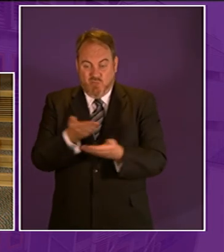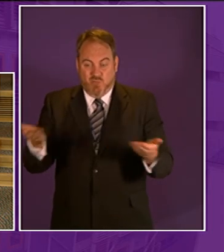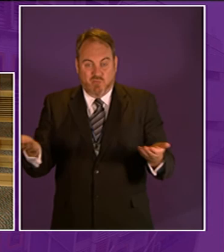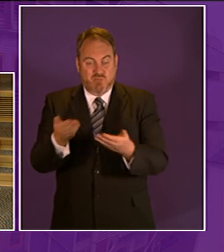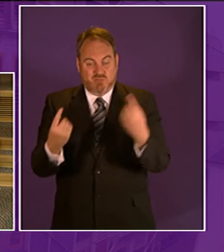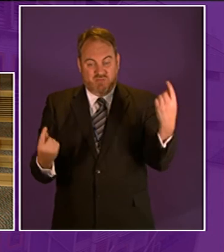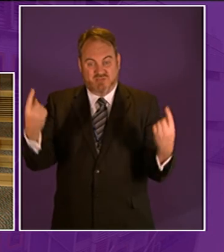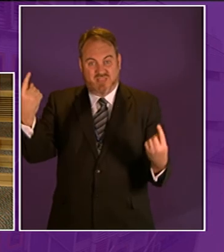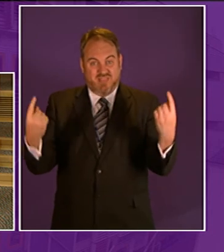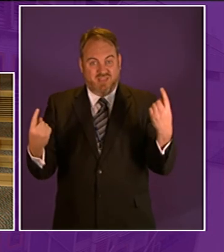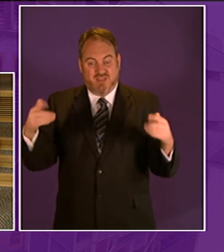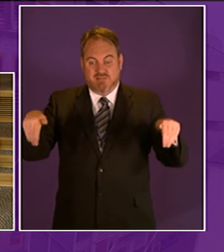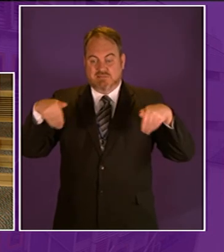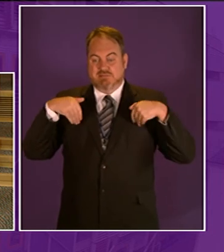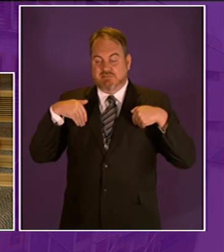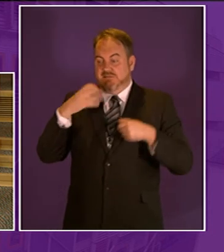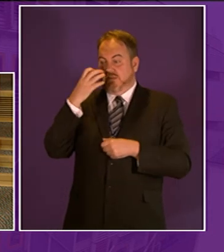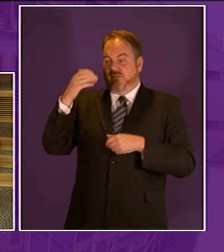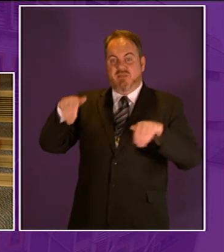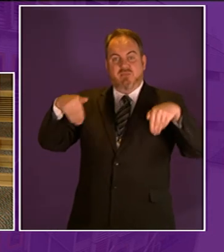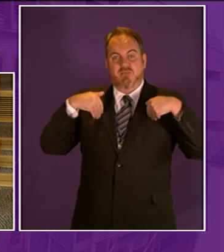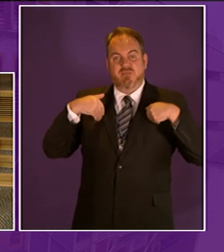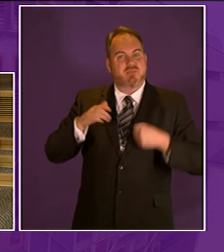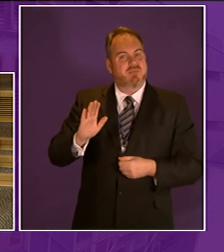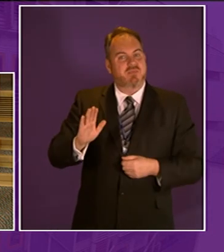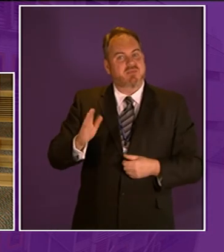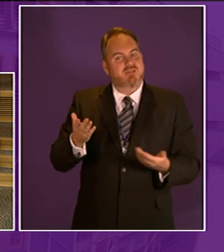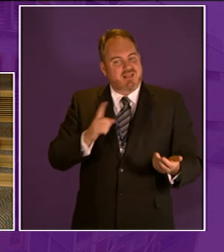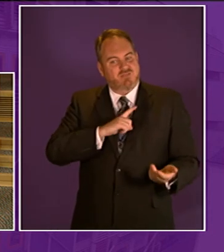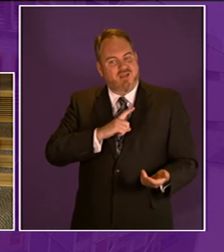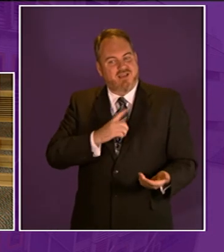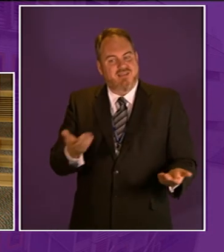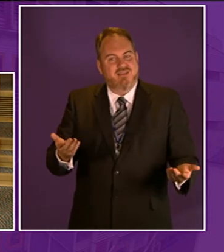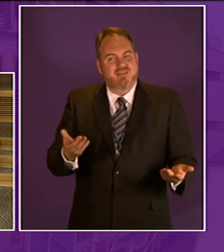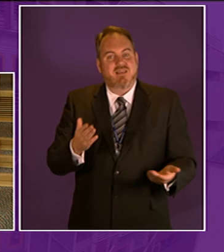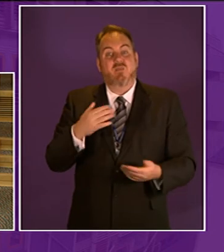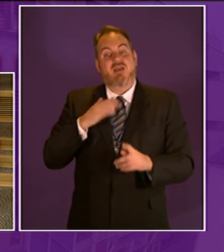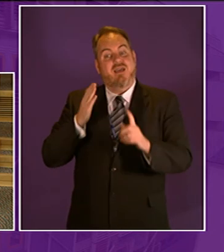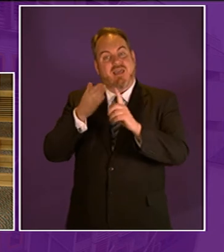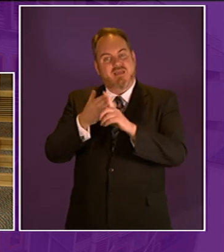National bargaining is about the employers and the trade unions working together collaboratively